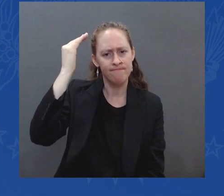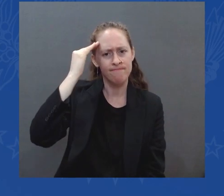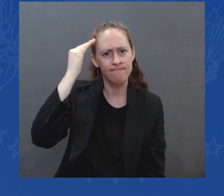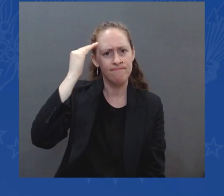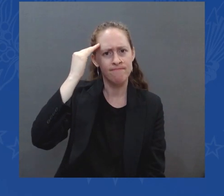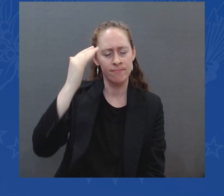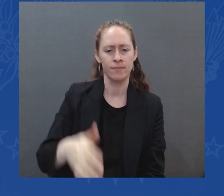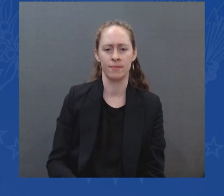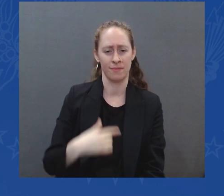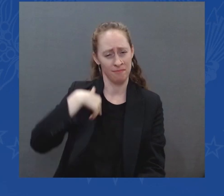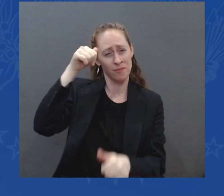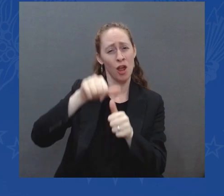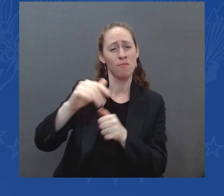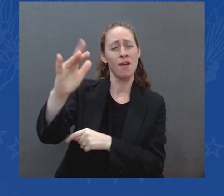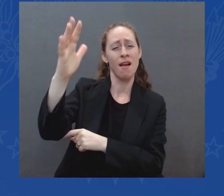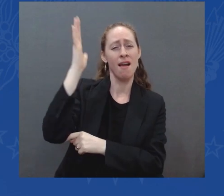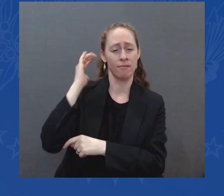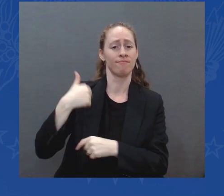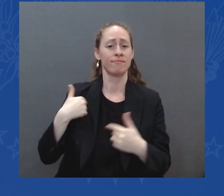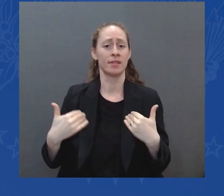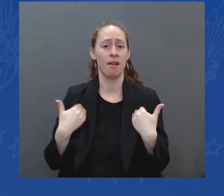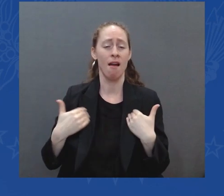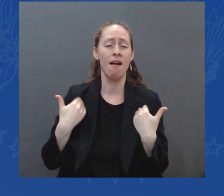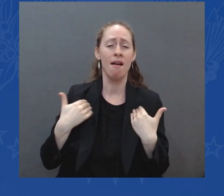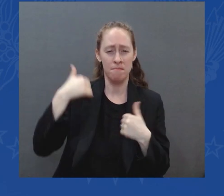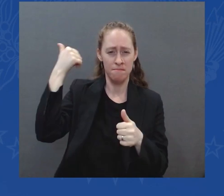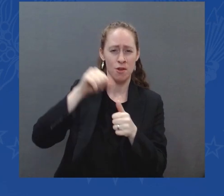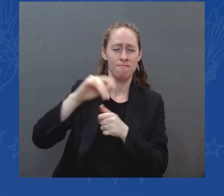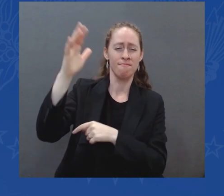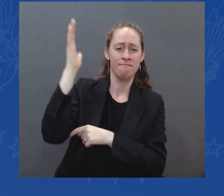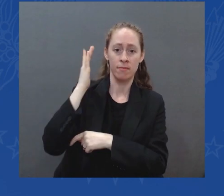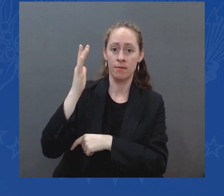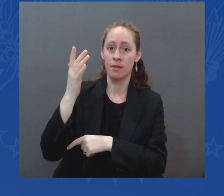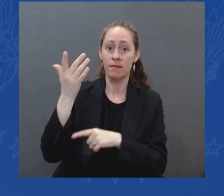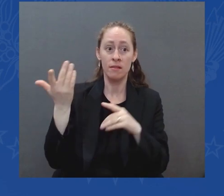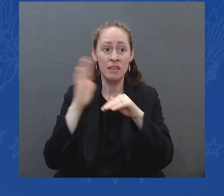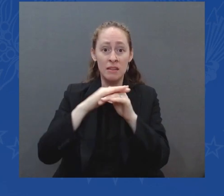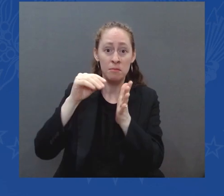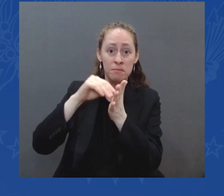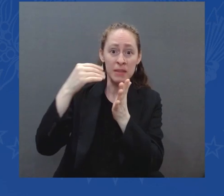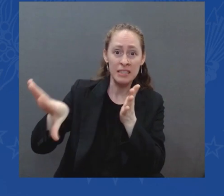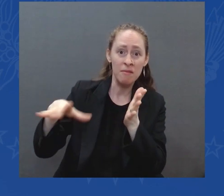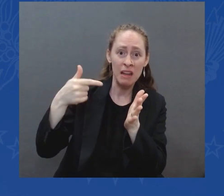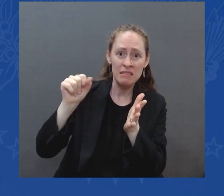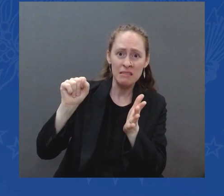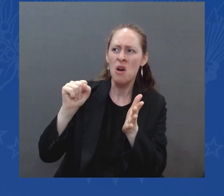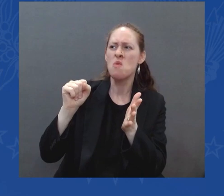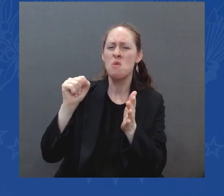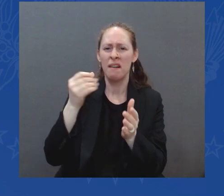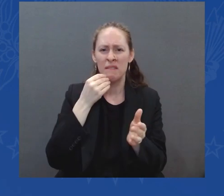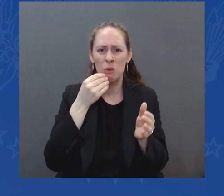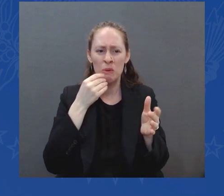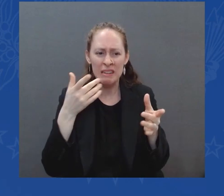Our family budgets, your family budgets to fill a tank -- none of it should hinge on whether a dictator declares war.